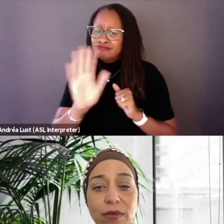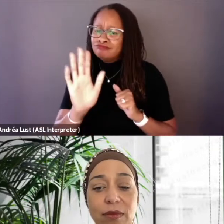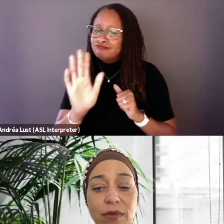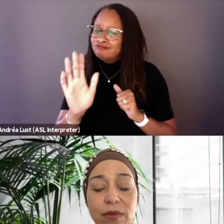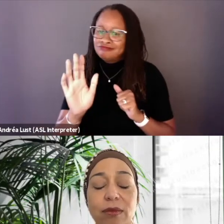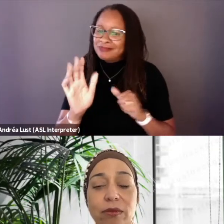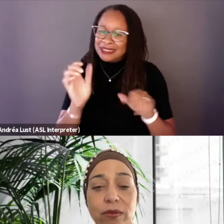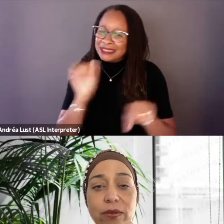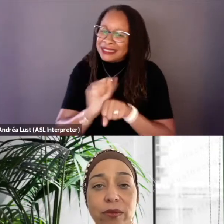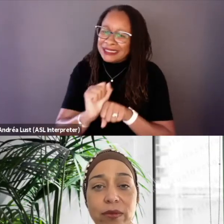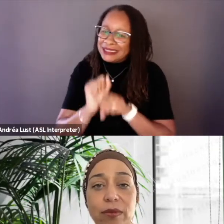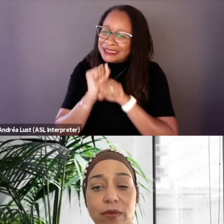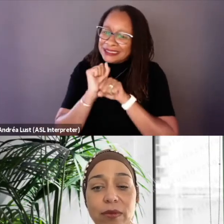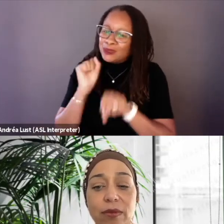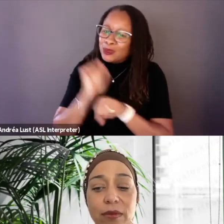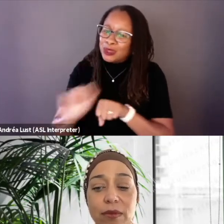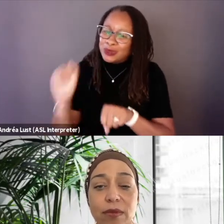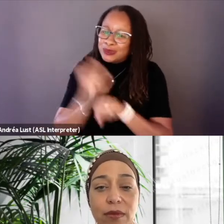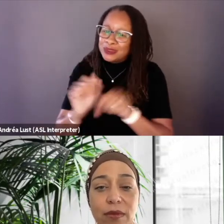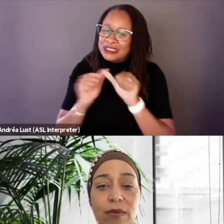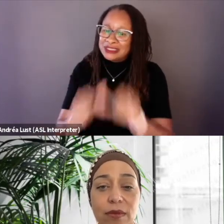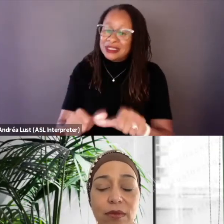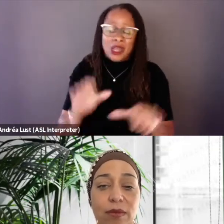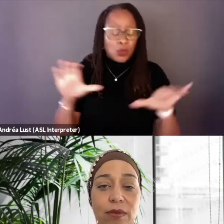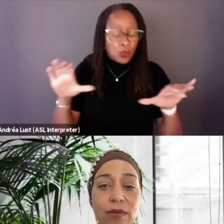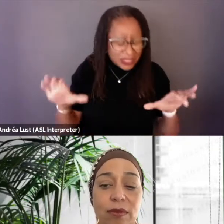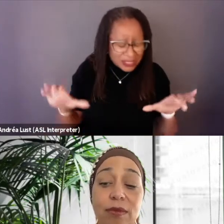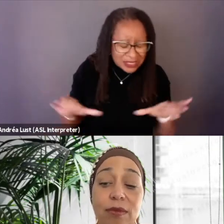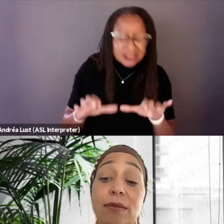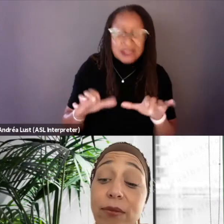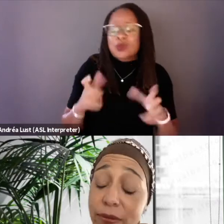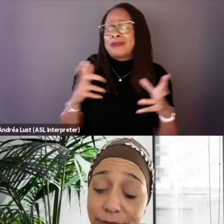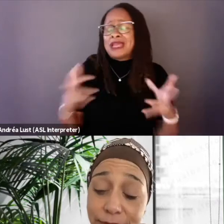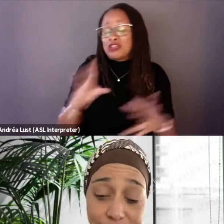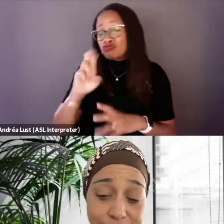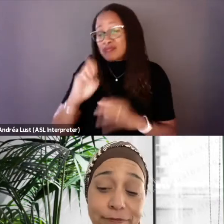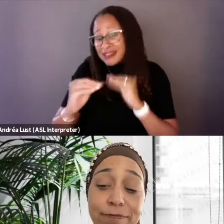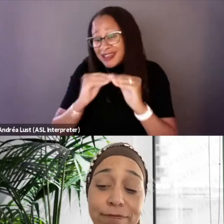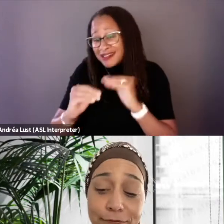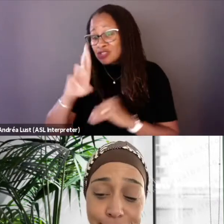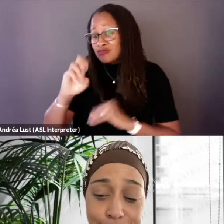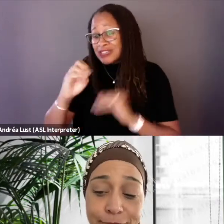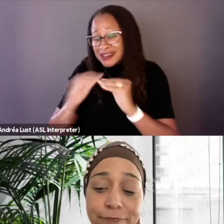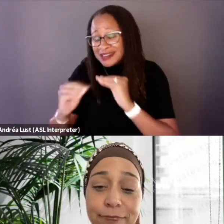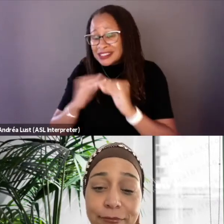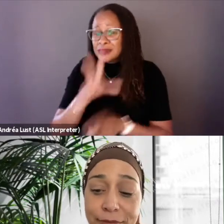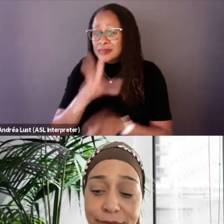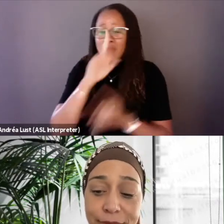We did so many re-edits and re-edits and re-edits and talked about the story and redid it.